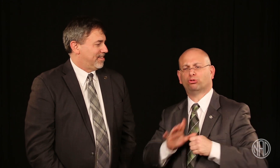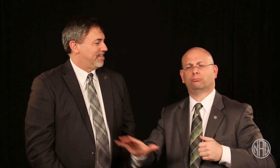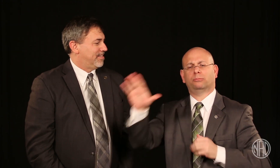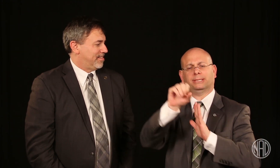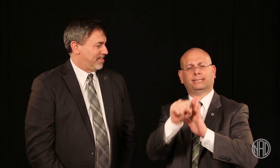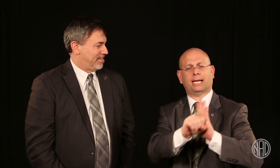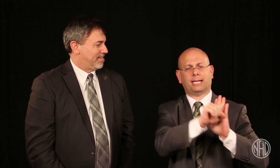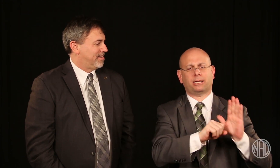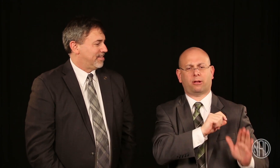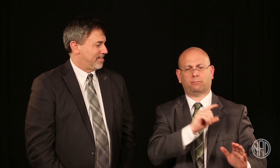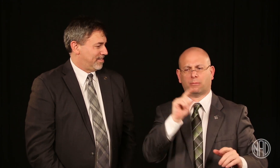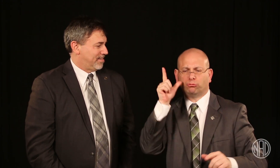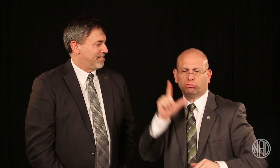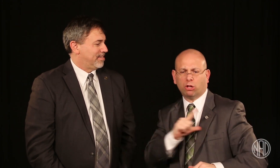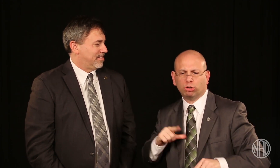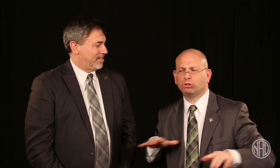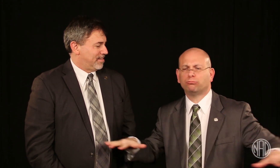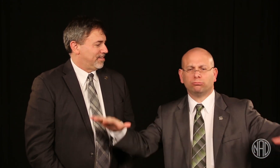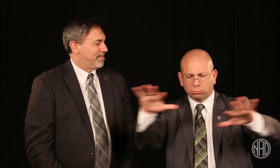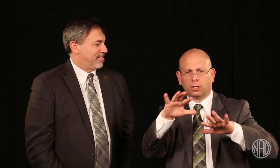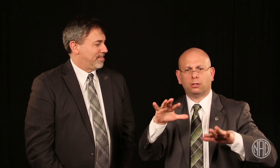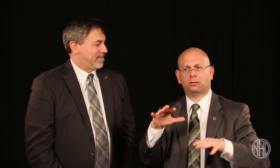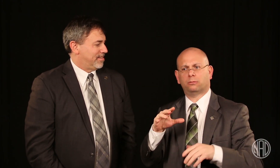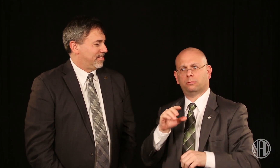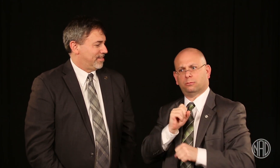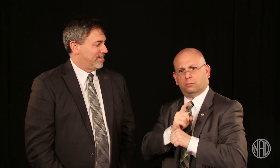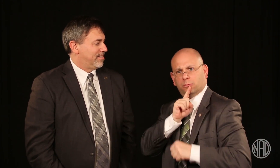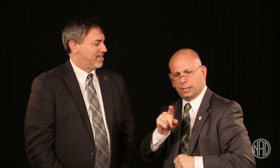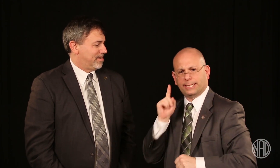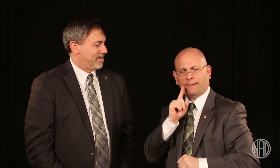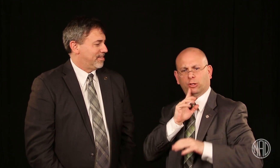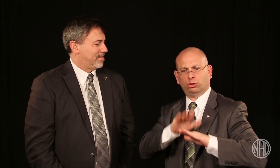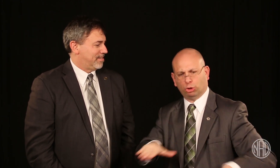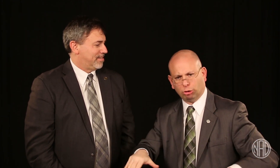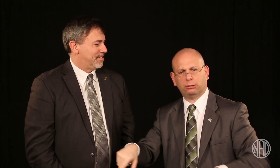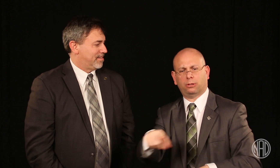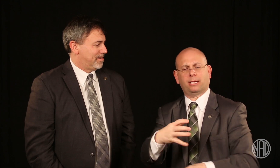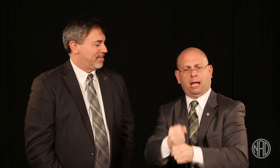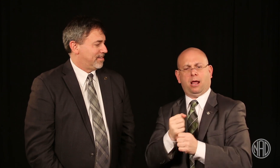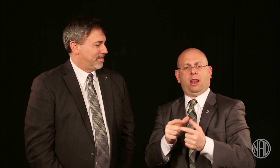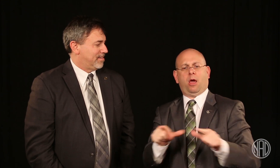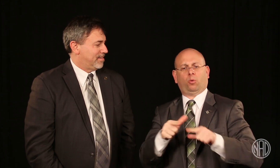that would be used through out the states and their legislatures, to ensure deaf children have access to language.